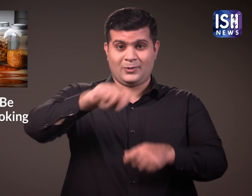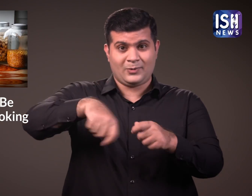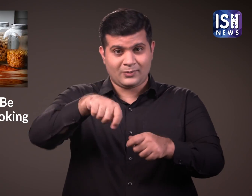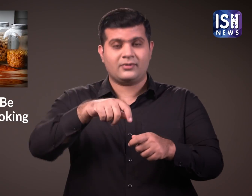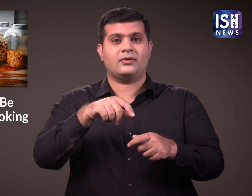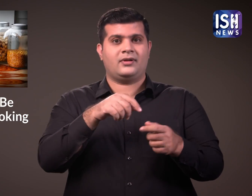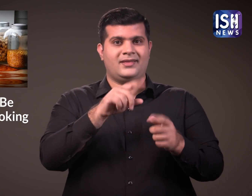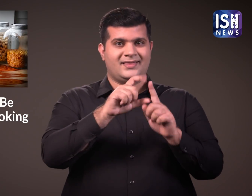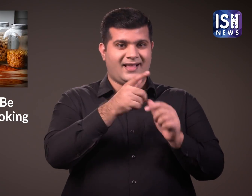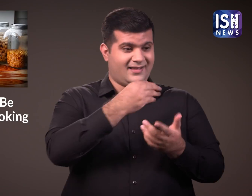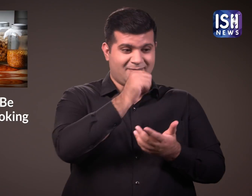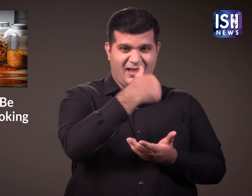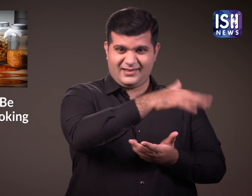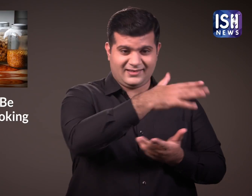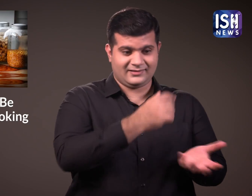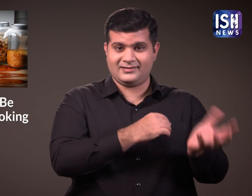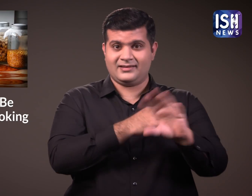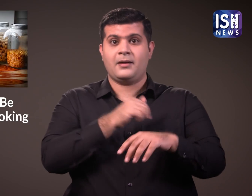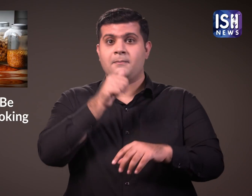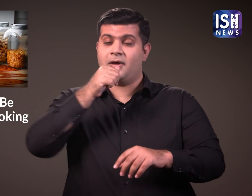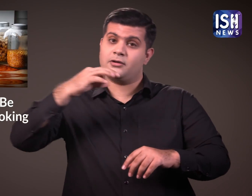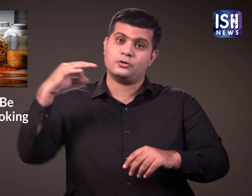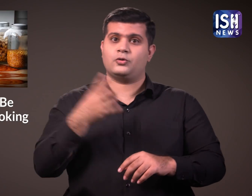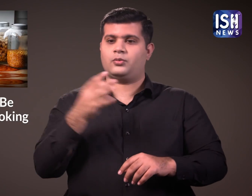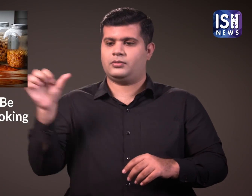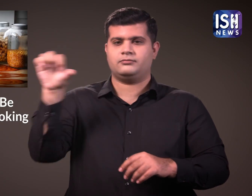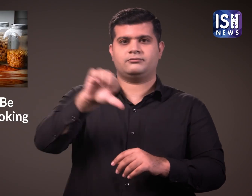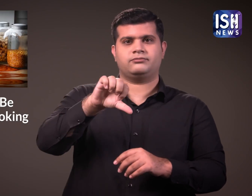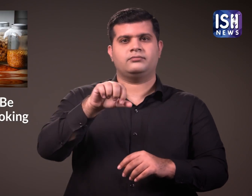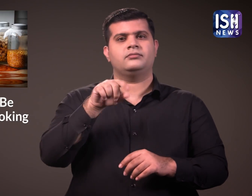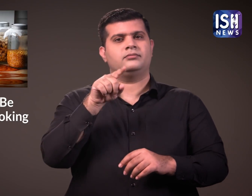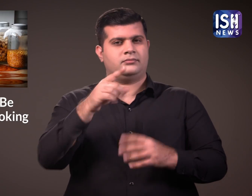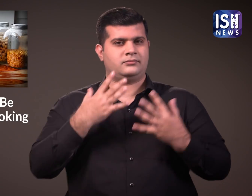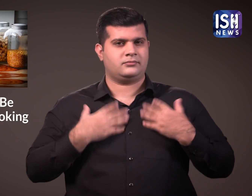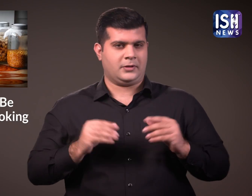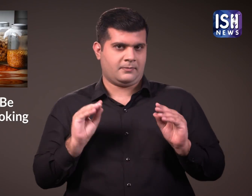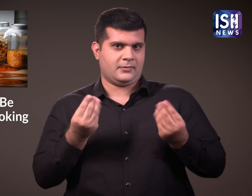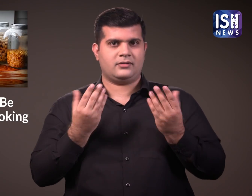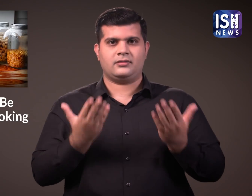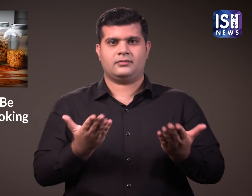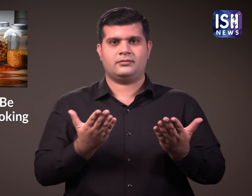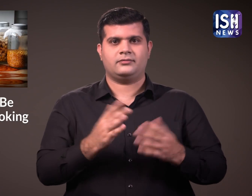While cooking these lentils fresh water should be used.